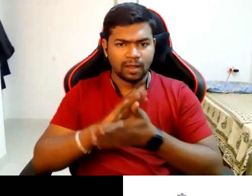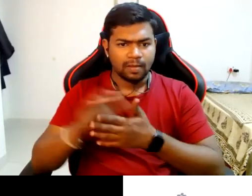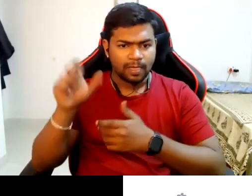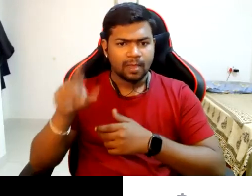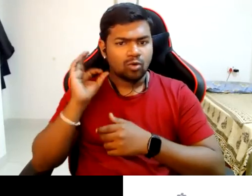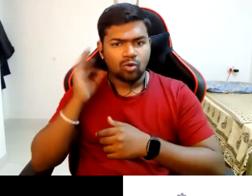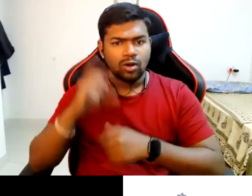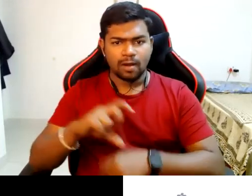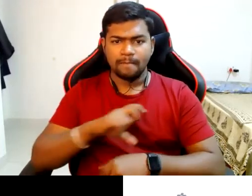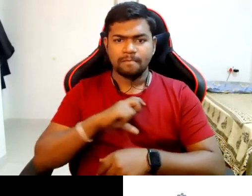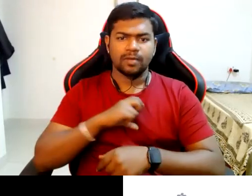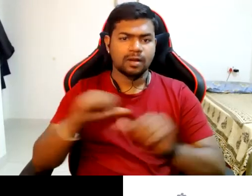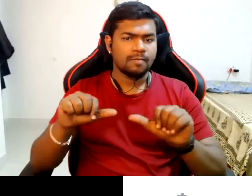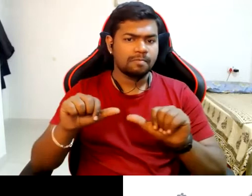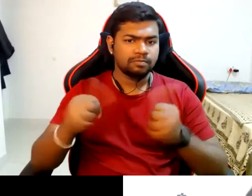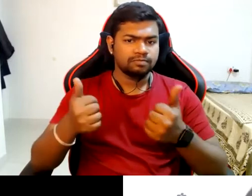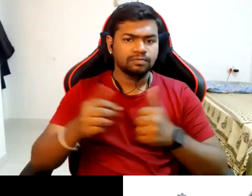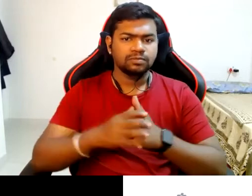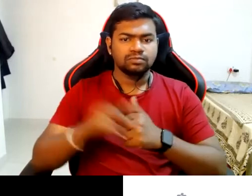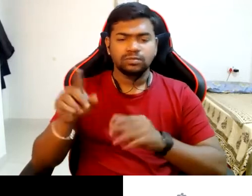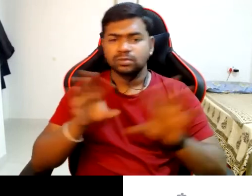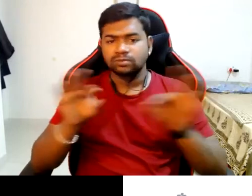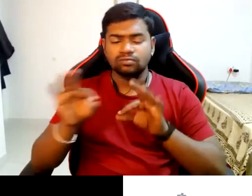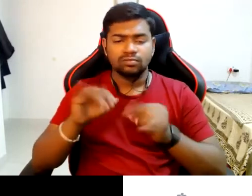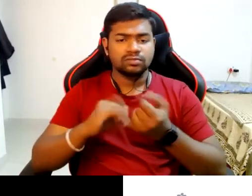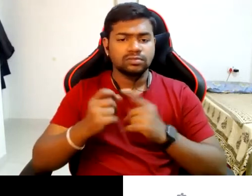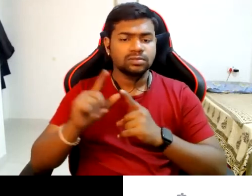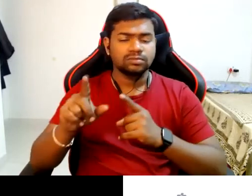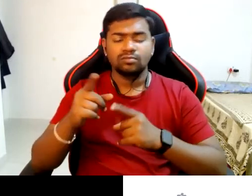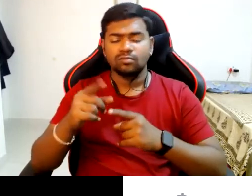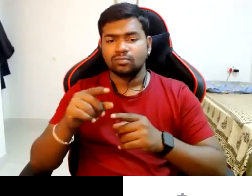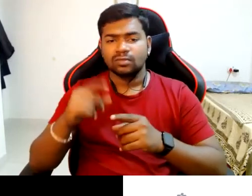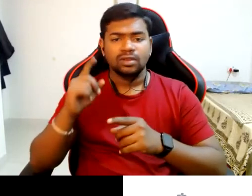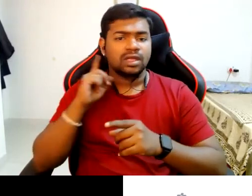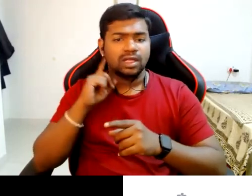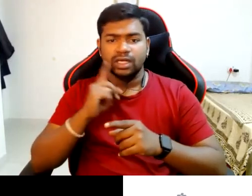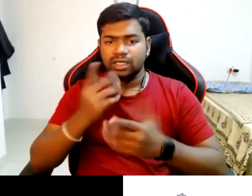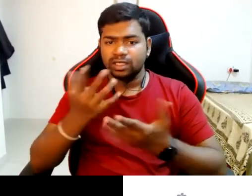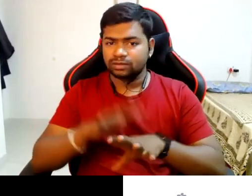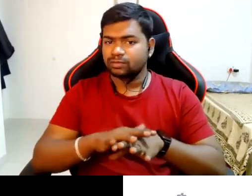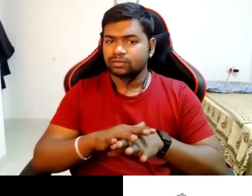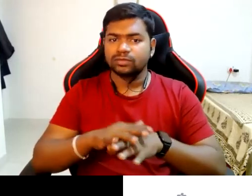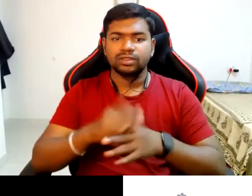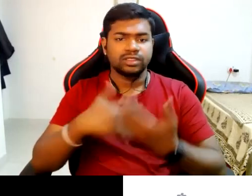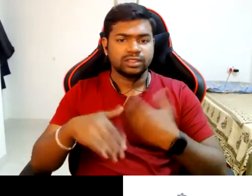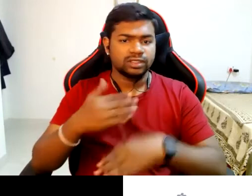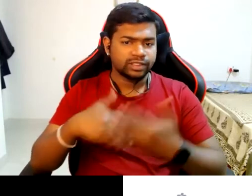and he was passionate about hiring people with disabilities, so I really Fortunate that I met.